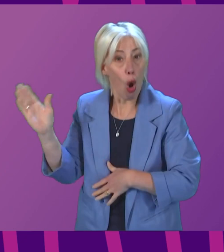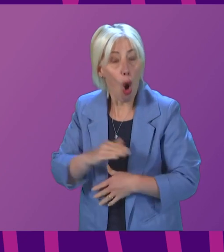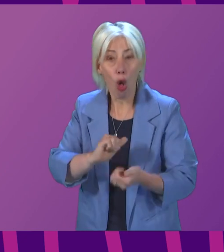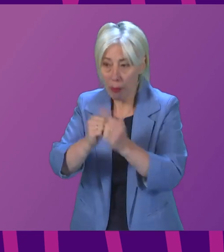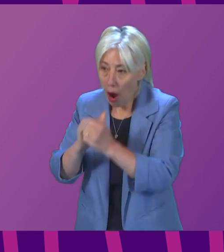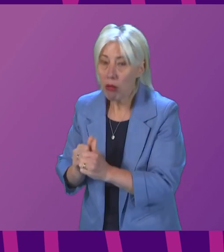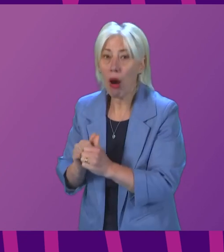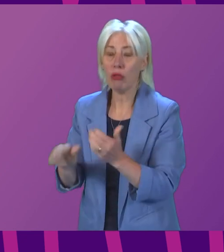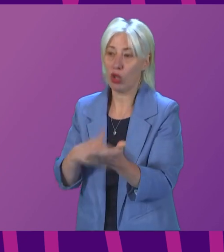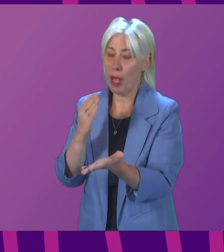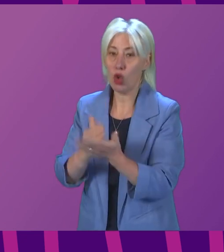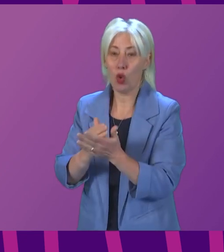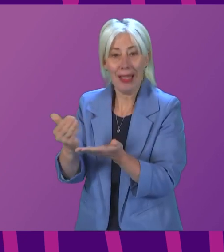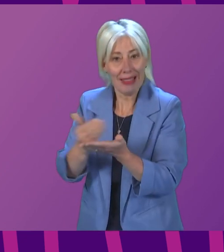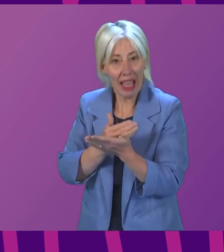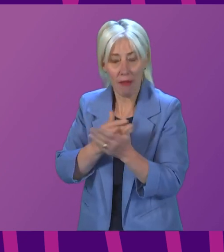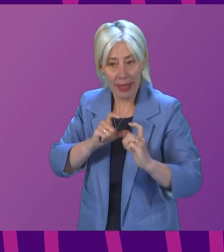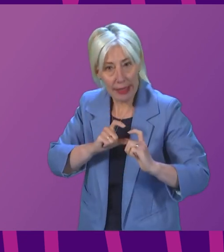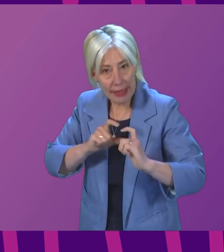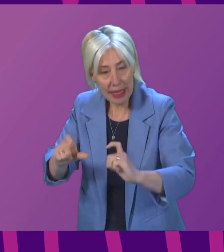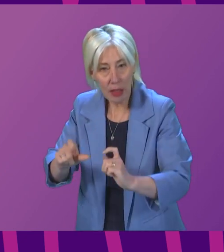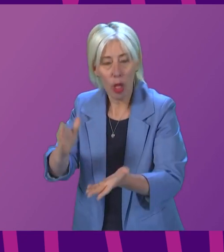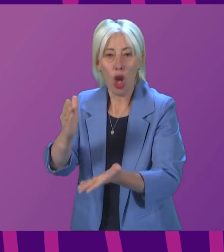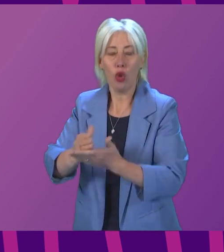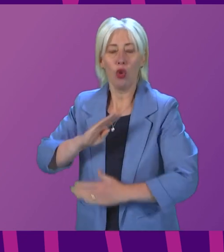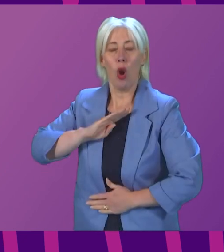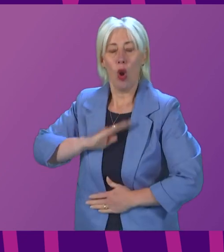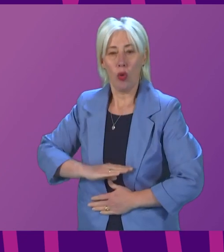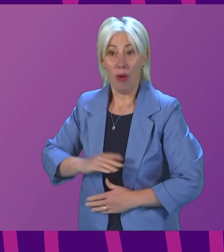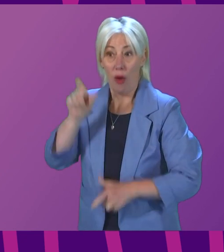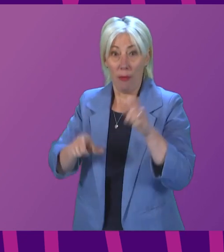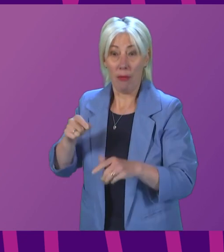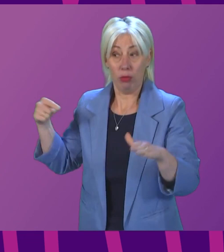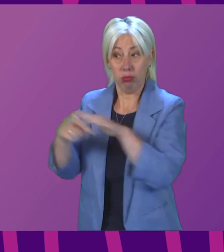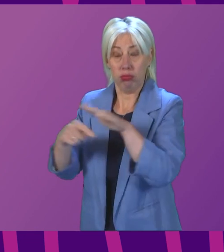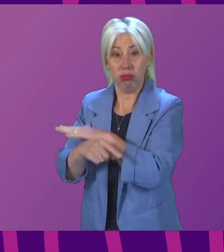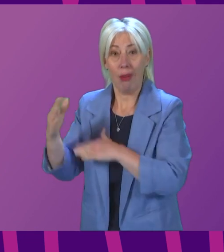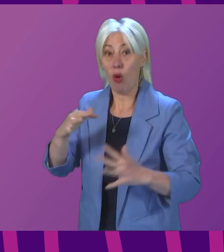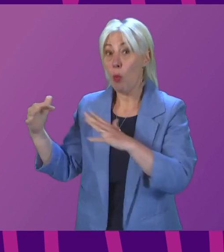safe and sustainable, and offer true sanctuary for those fleeing the war.